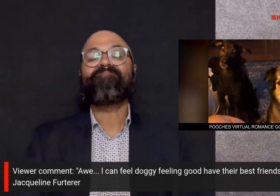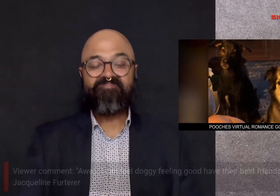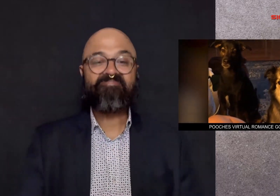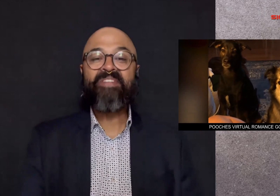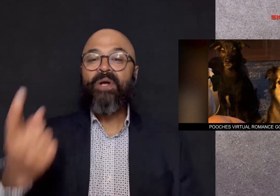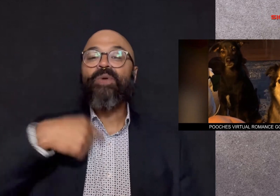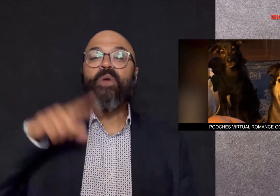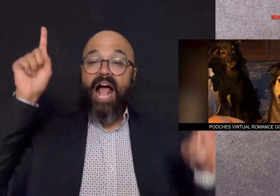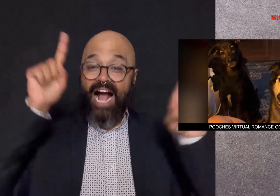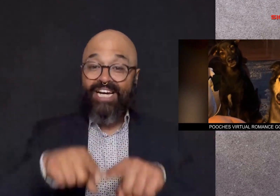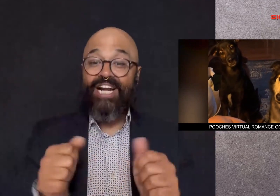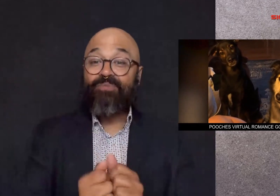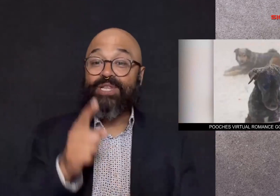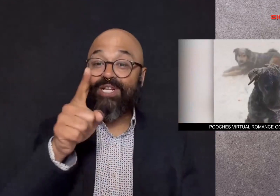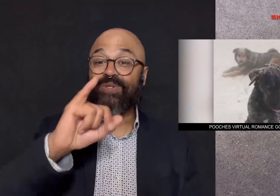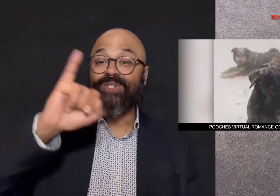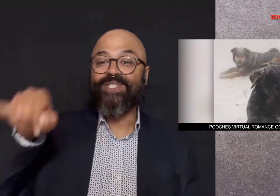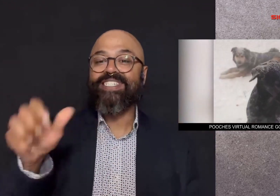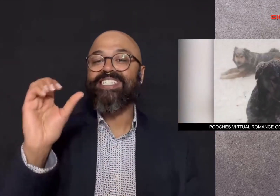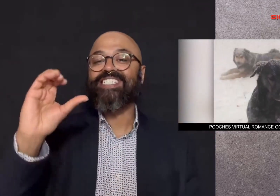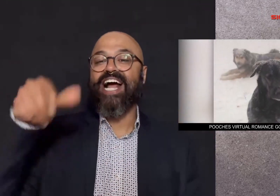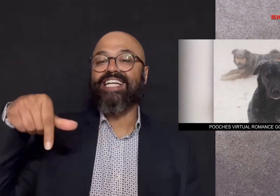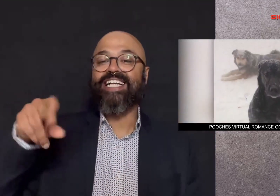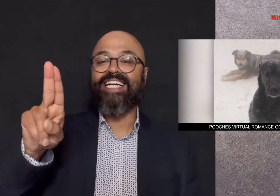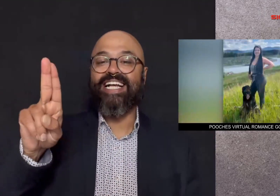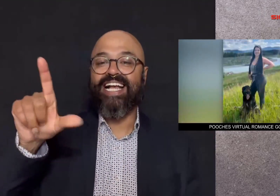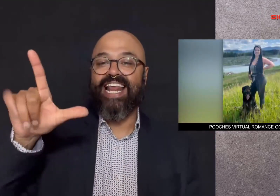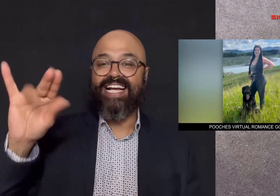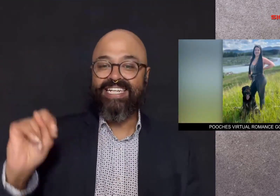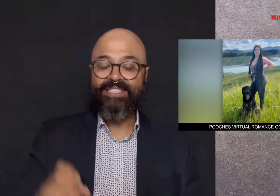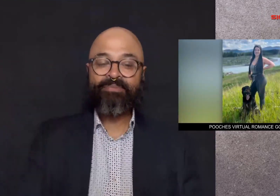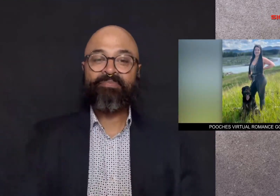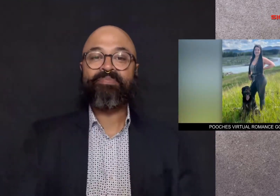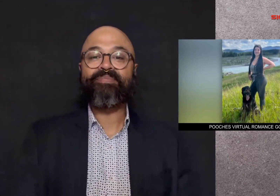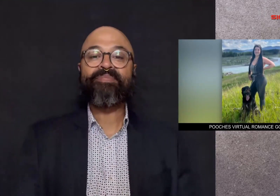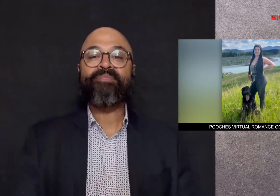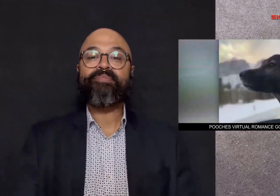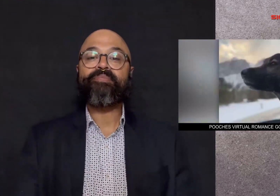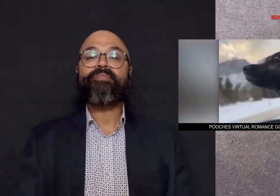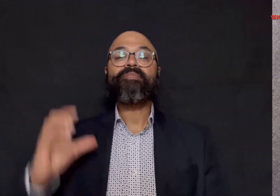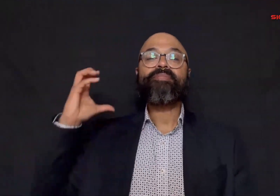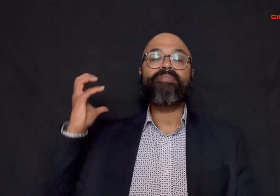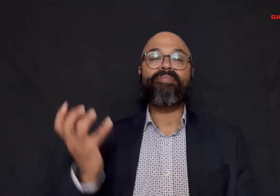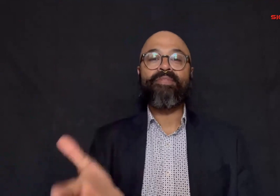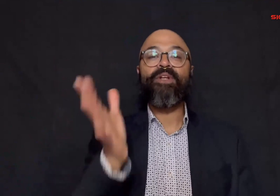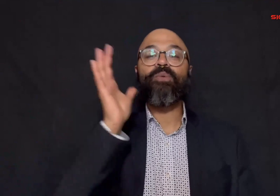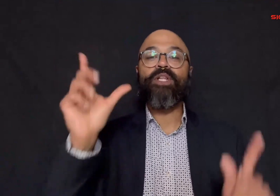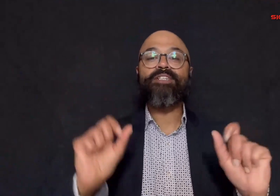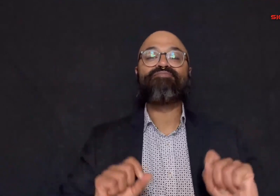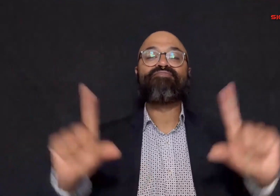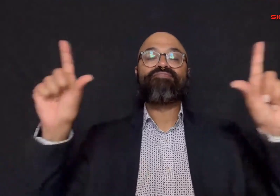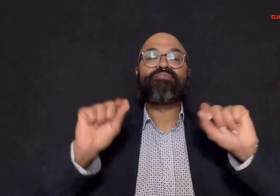we couldn't agree with you more Jacqueline Sign1News will be broadcasting updates Monday